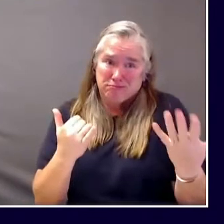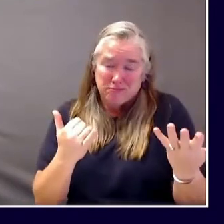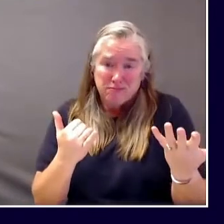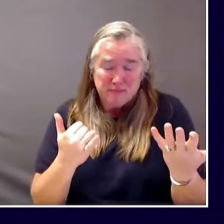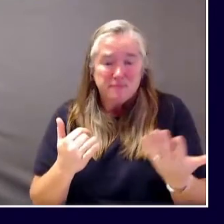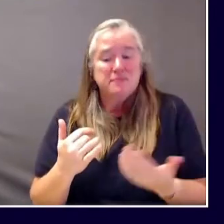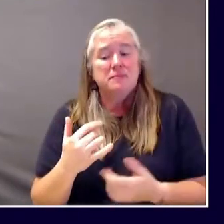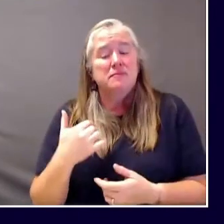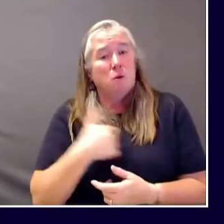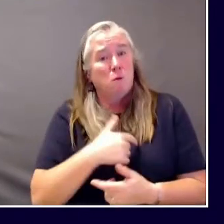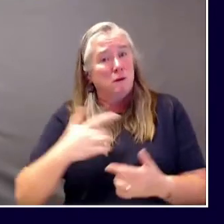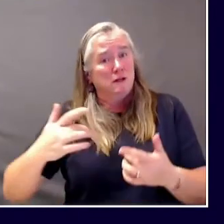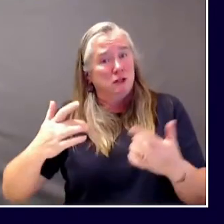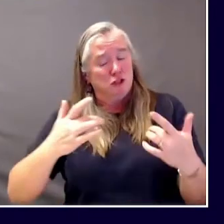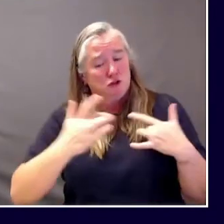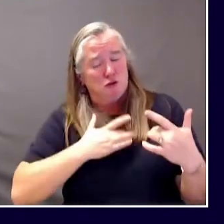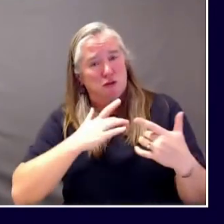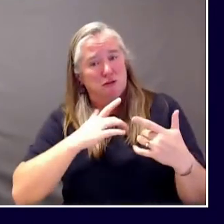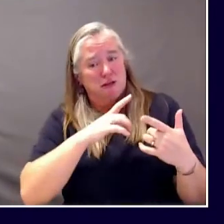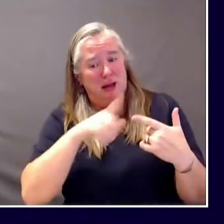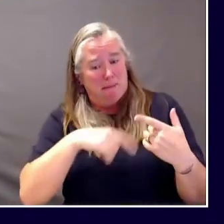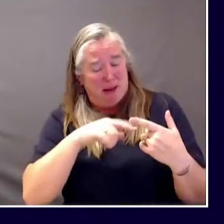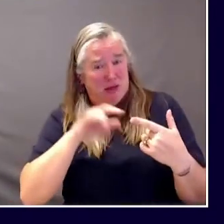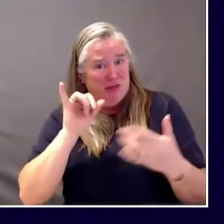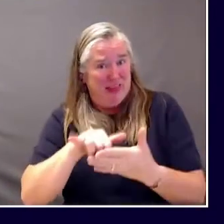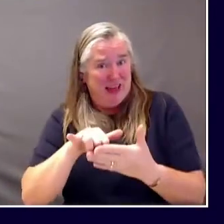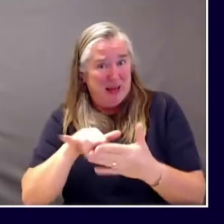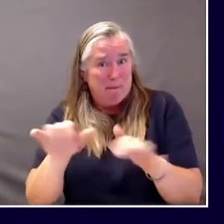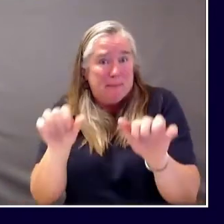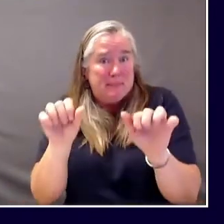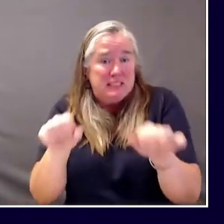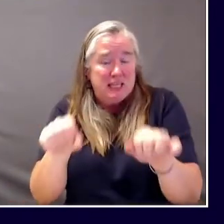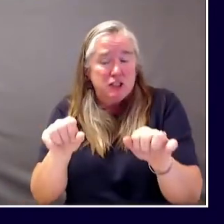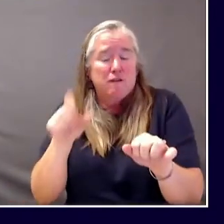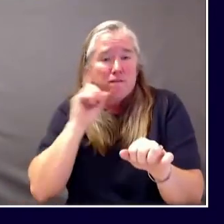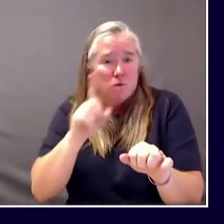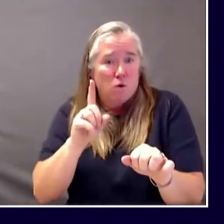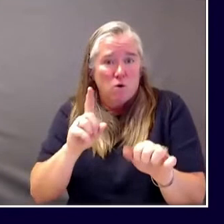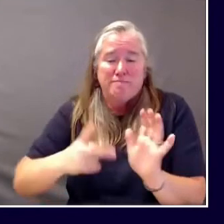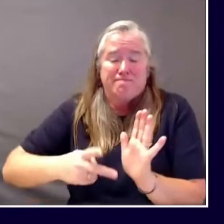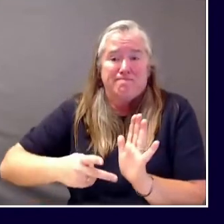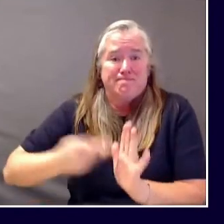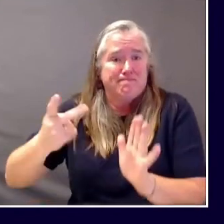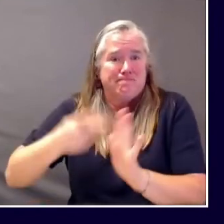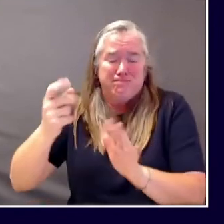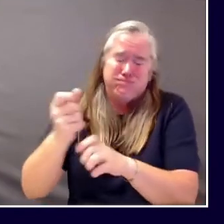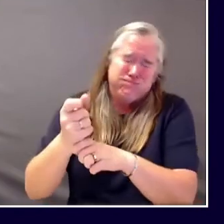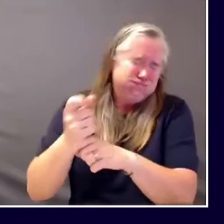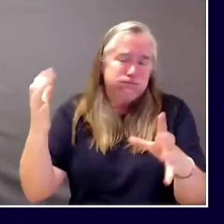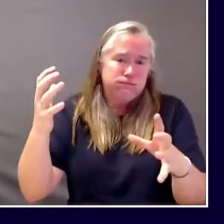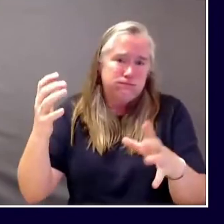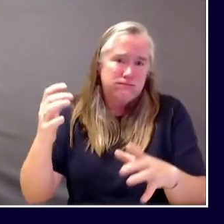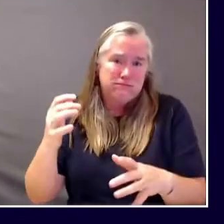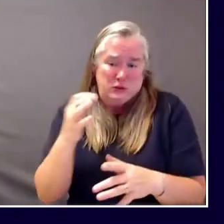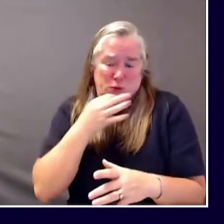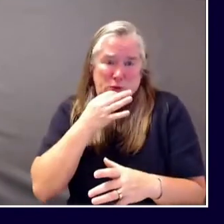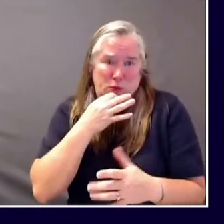concern we have around the possibility of exponential